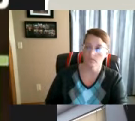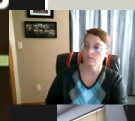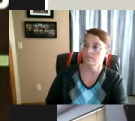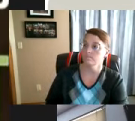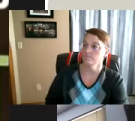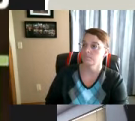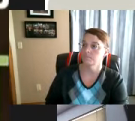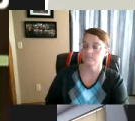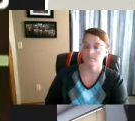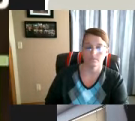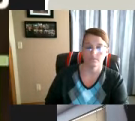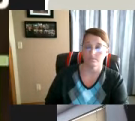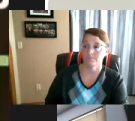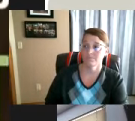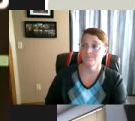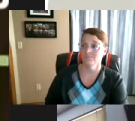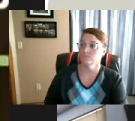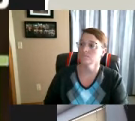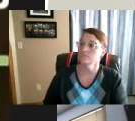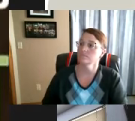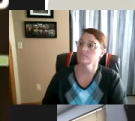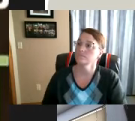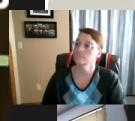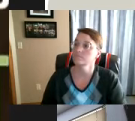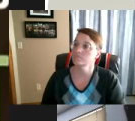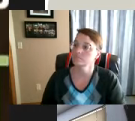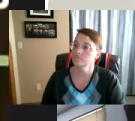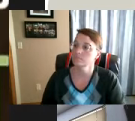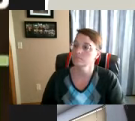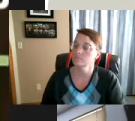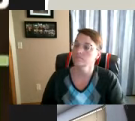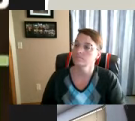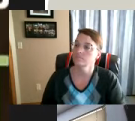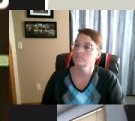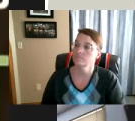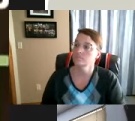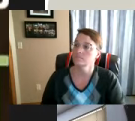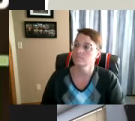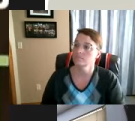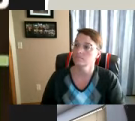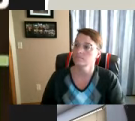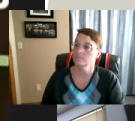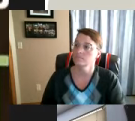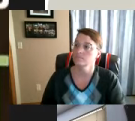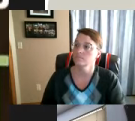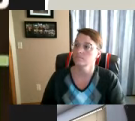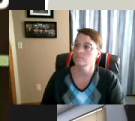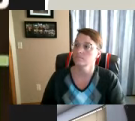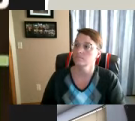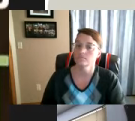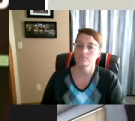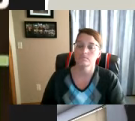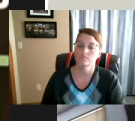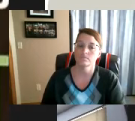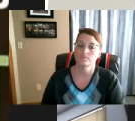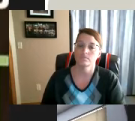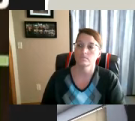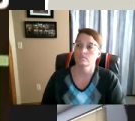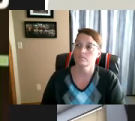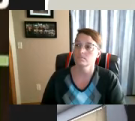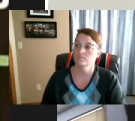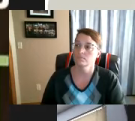heard. And we experience that oppression differently but we wanna make sure that if we're going